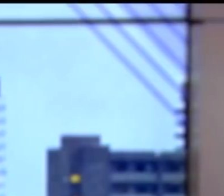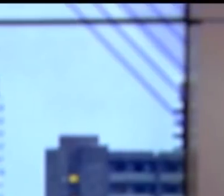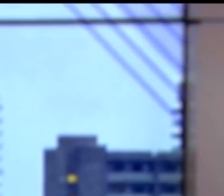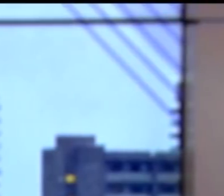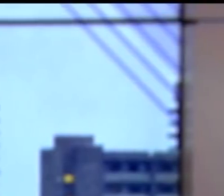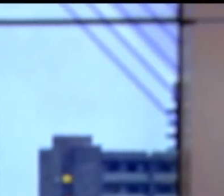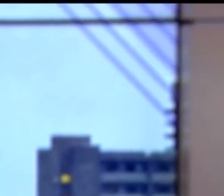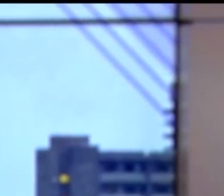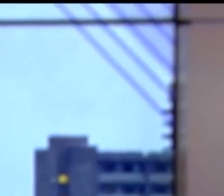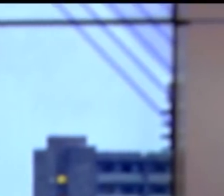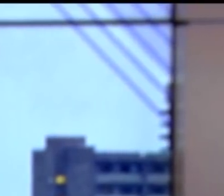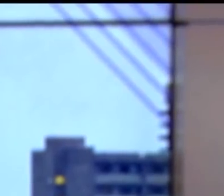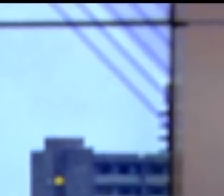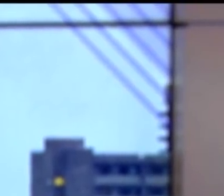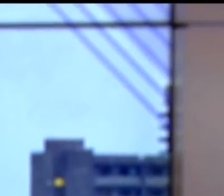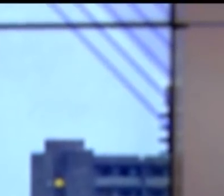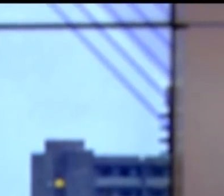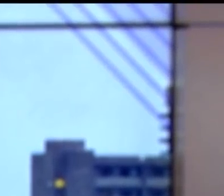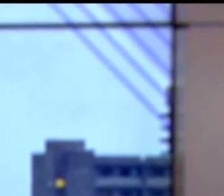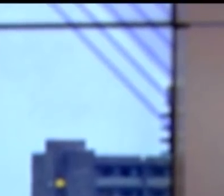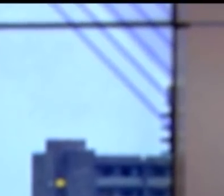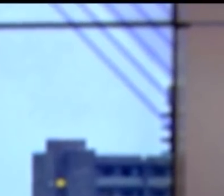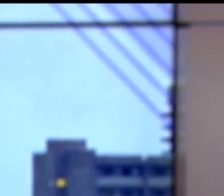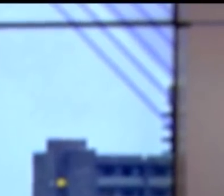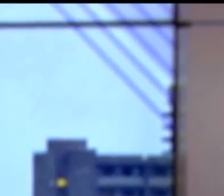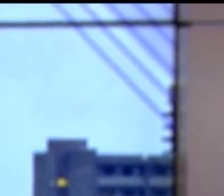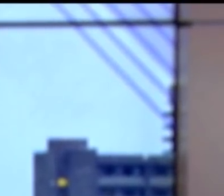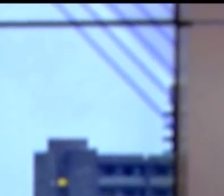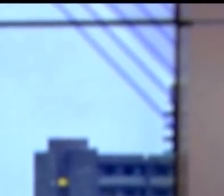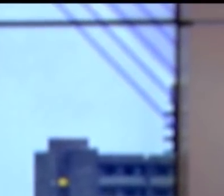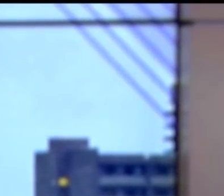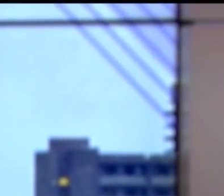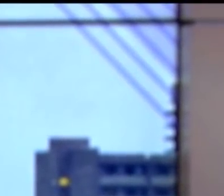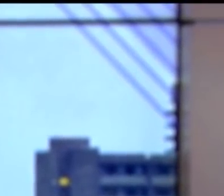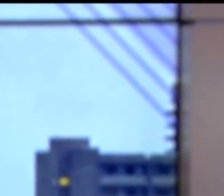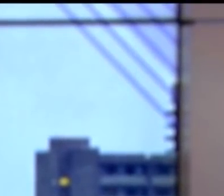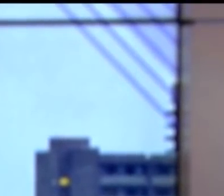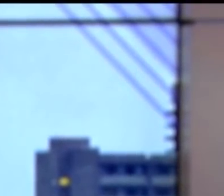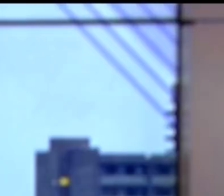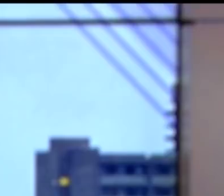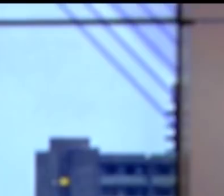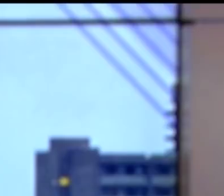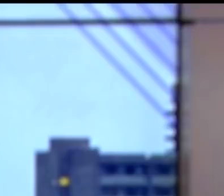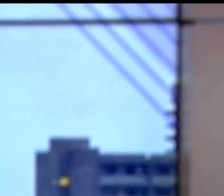HEALTH DISPARITIES THAT WE ARE